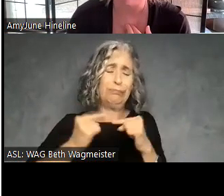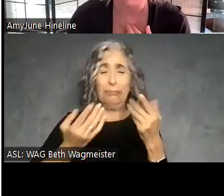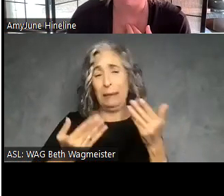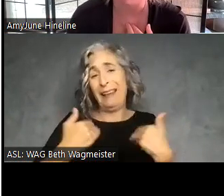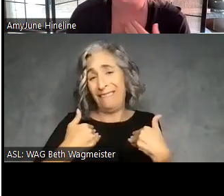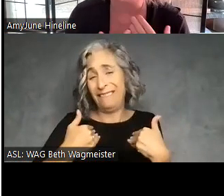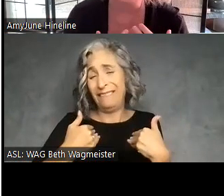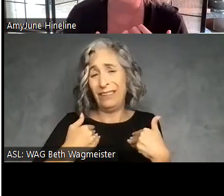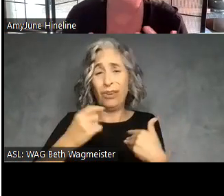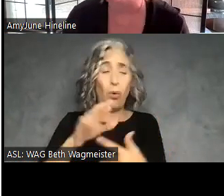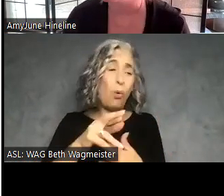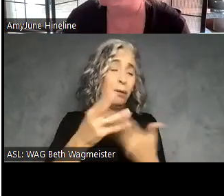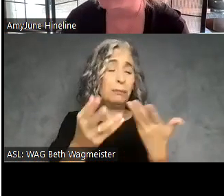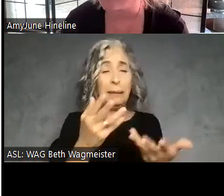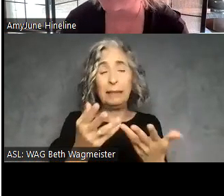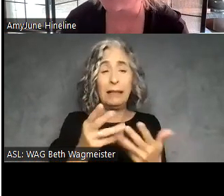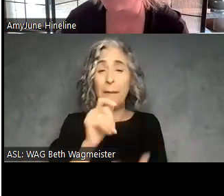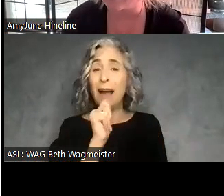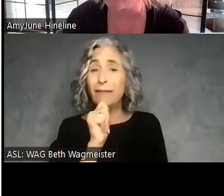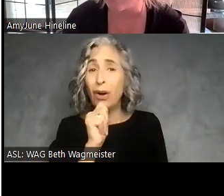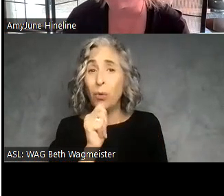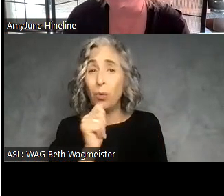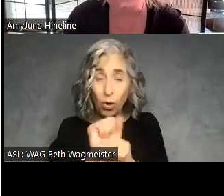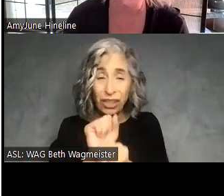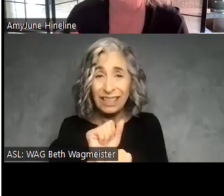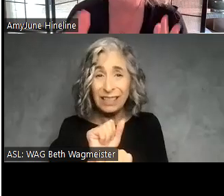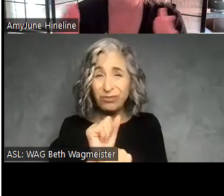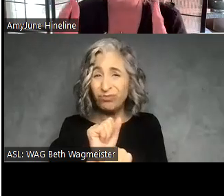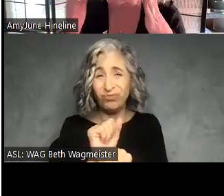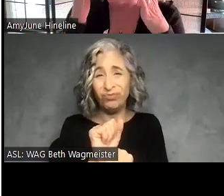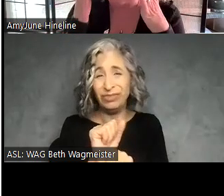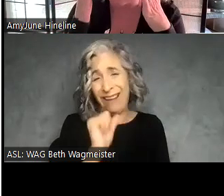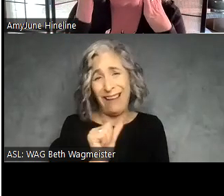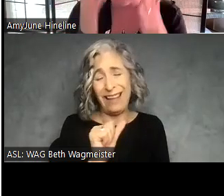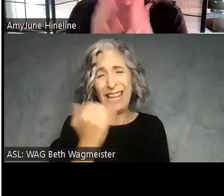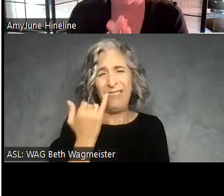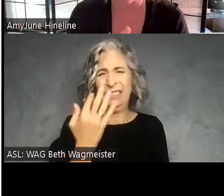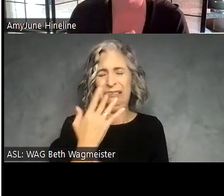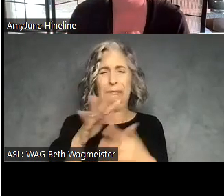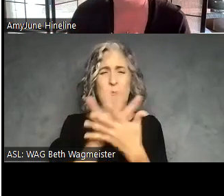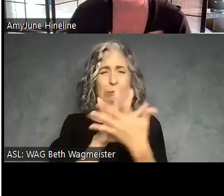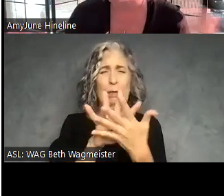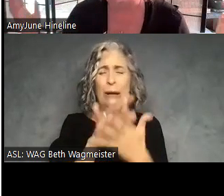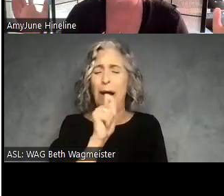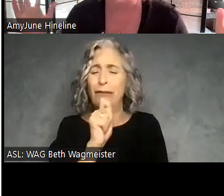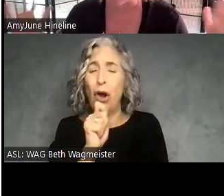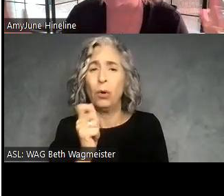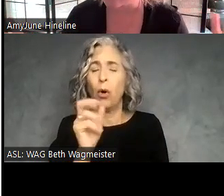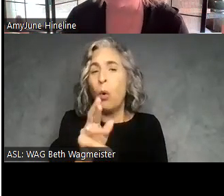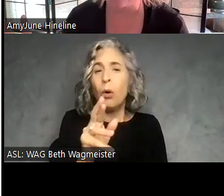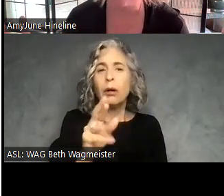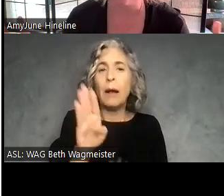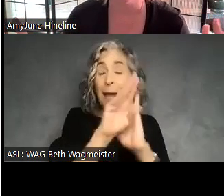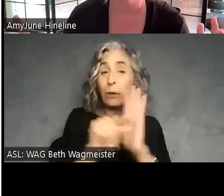have biometrics. This is a technical term to refer to a human's physical or behavioral traits. And I